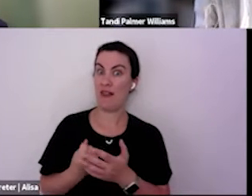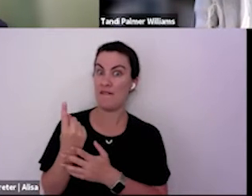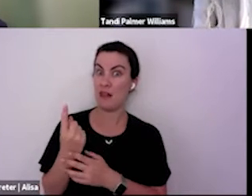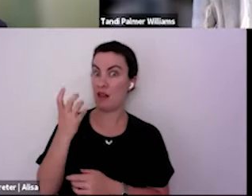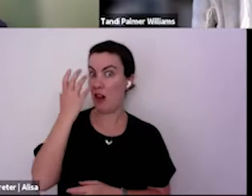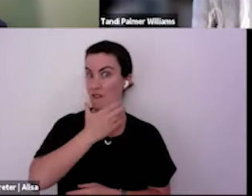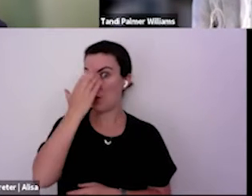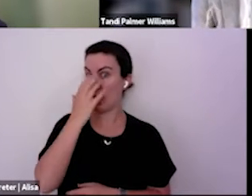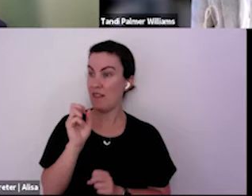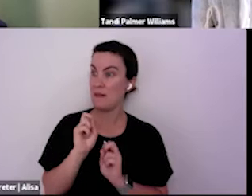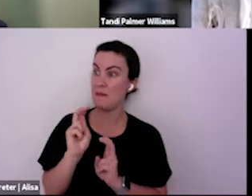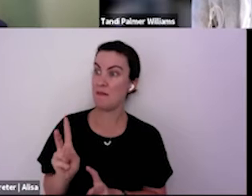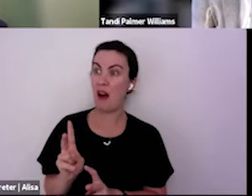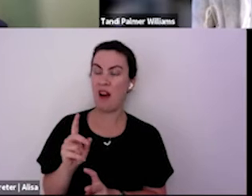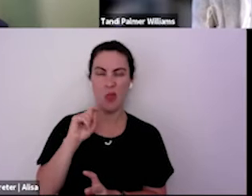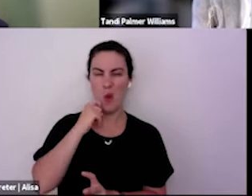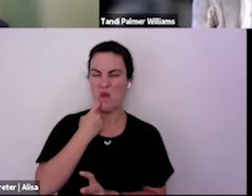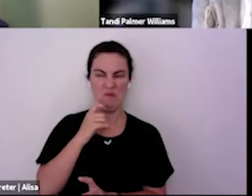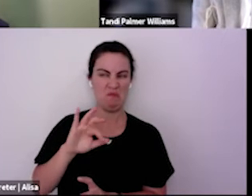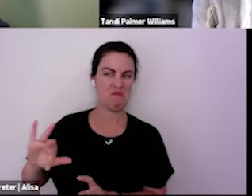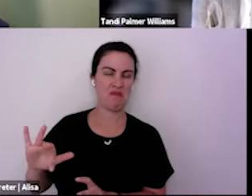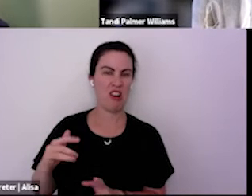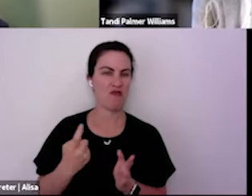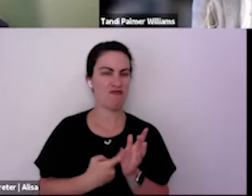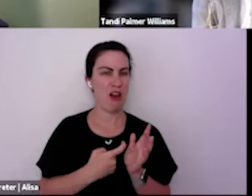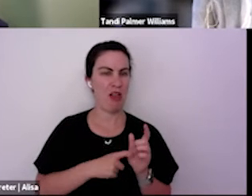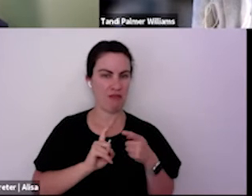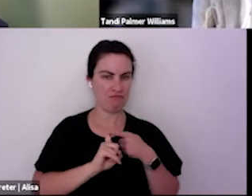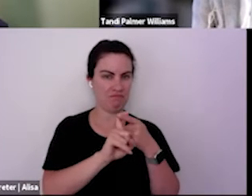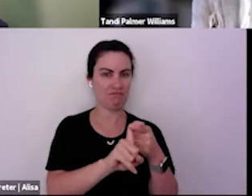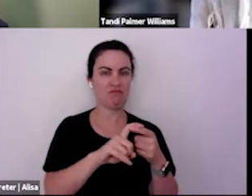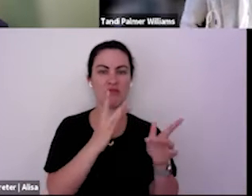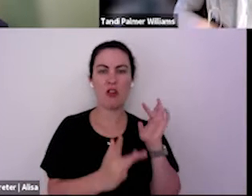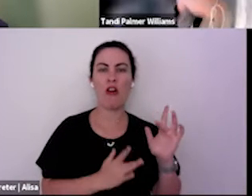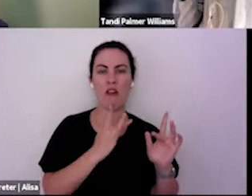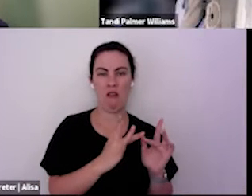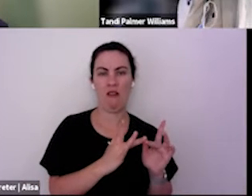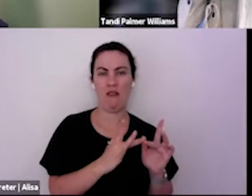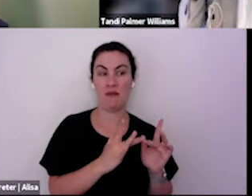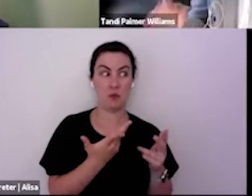engaging online if there are outbreaks in their community.